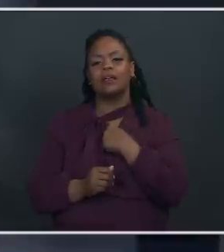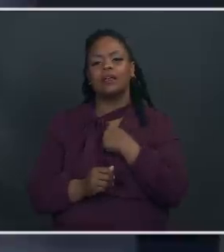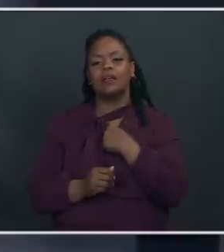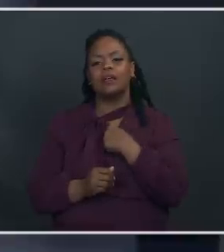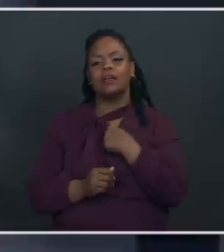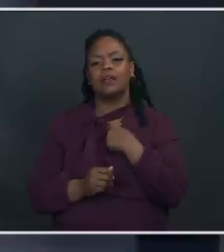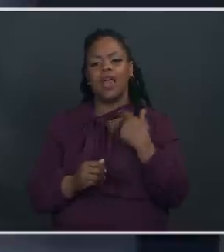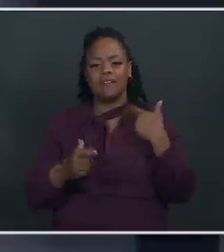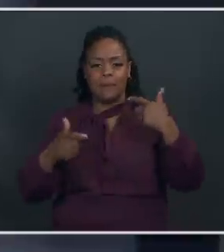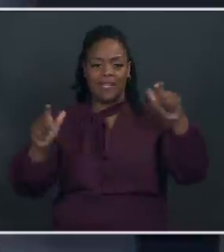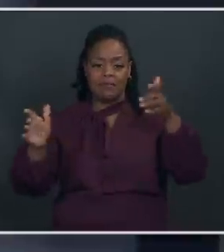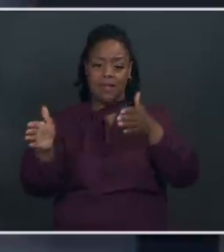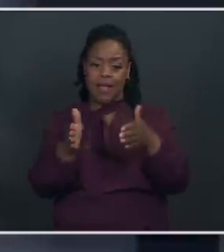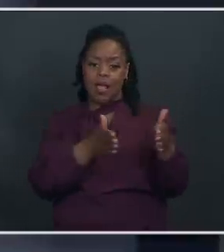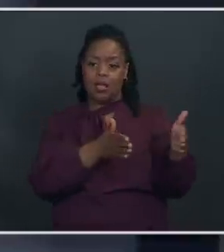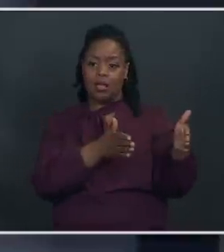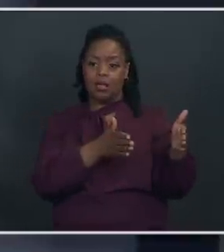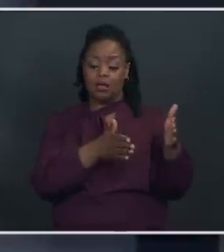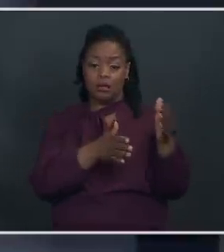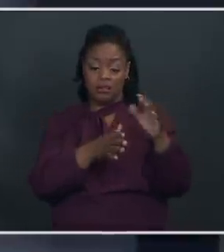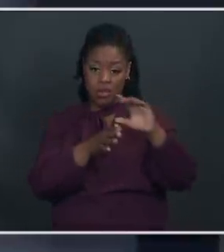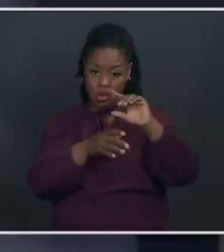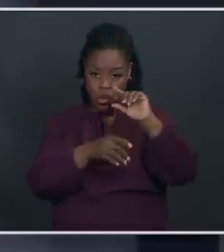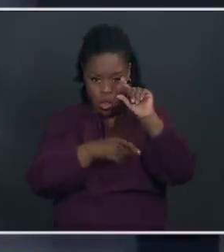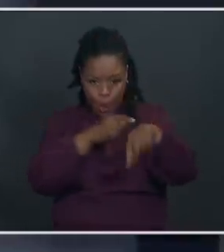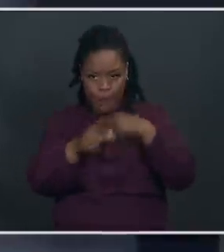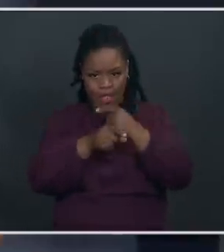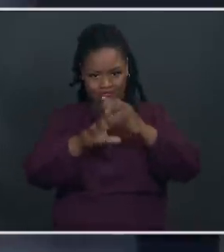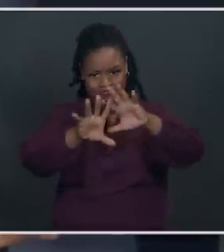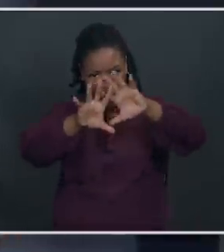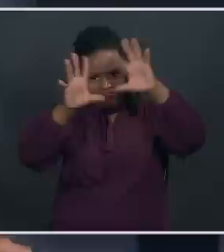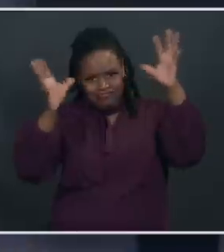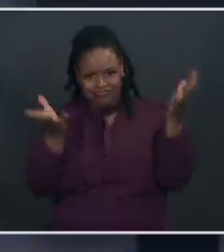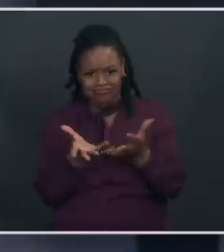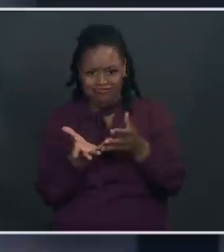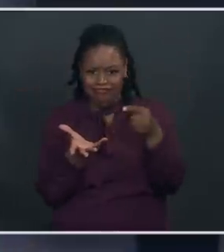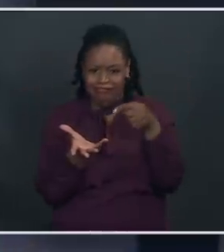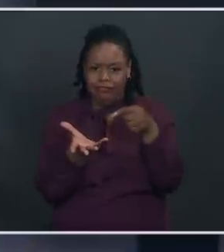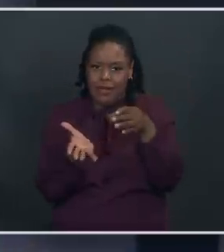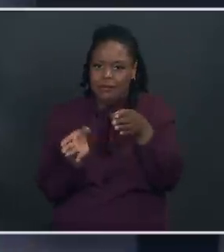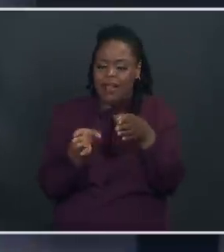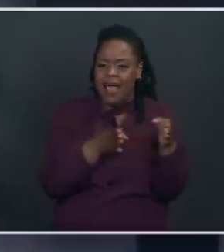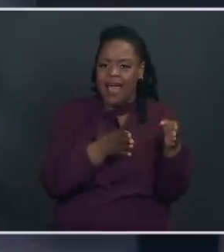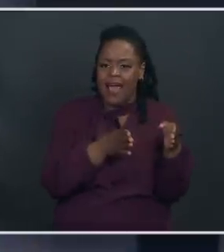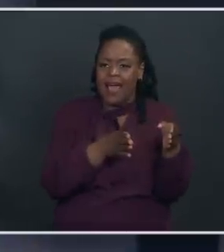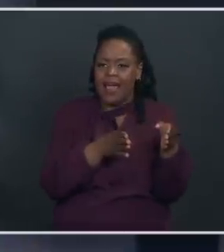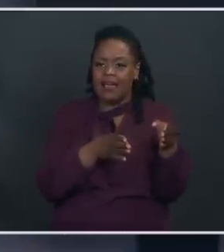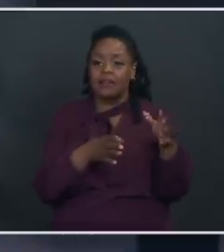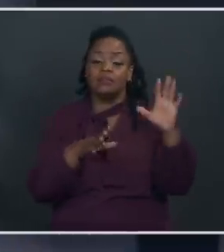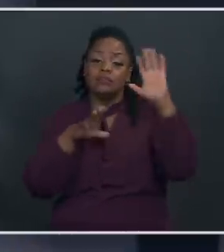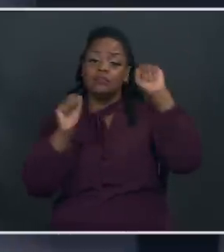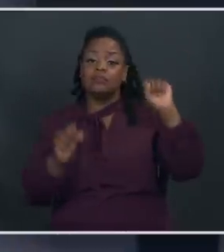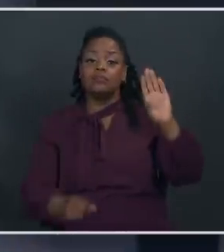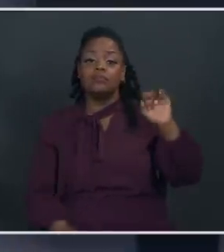and President Biden is deeply committed -- totally seized by this issue, as you can tell by this executive order